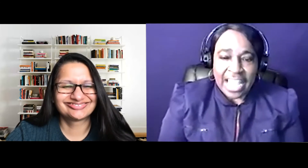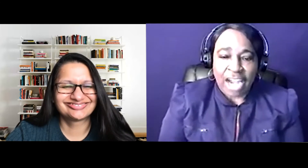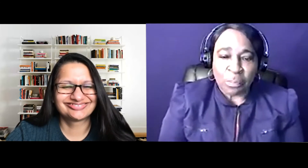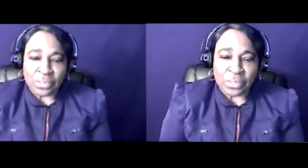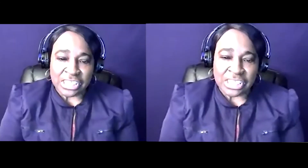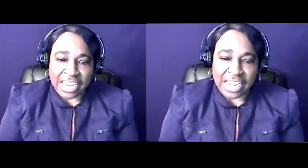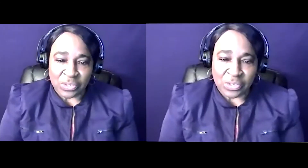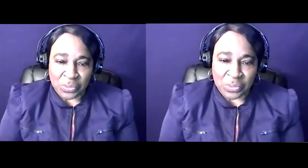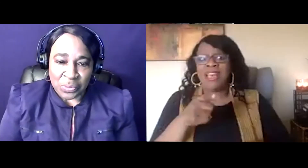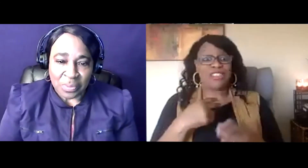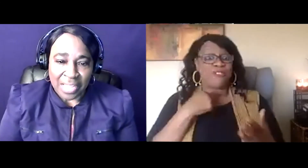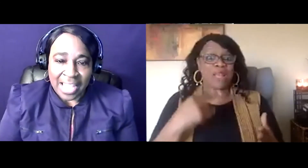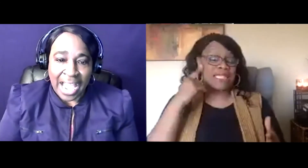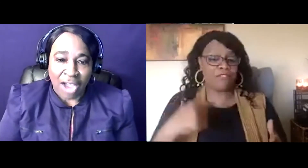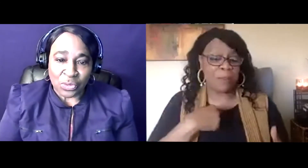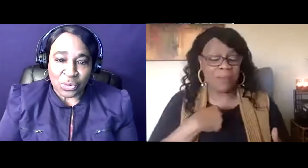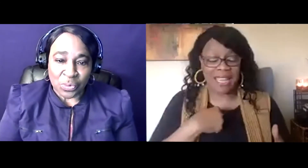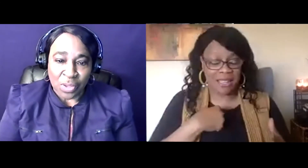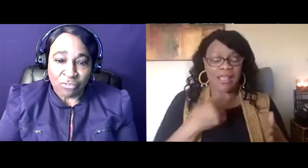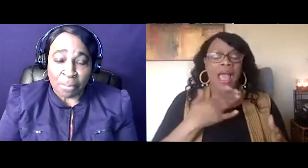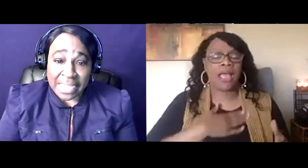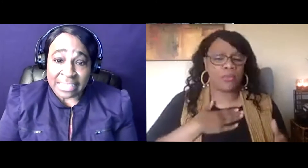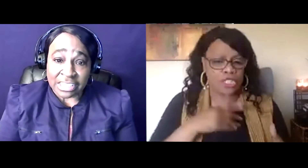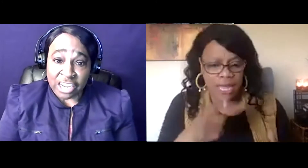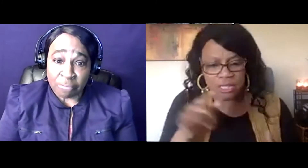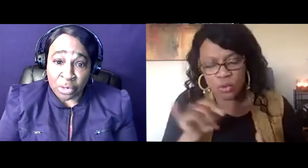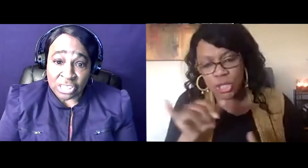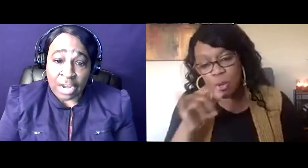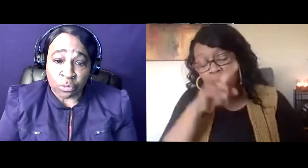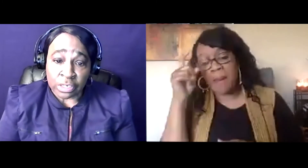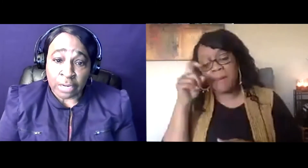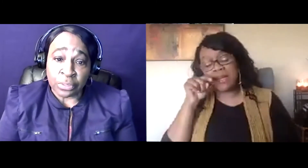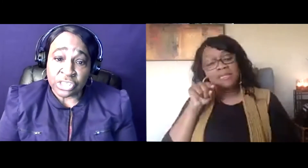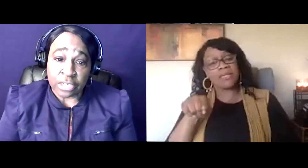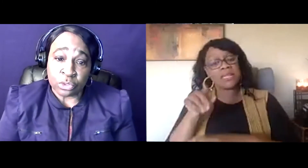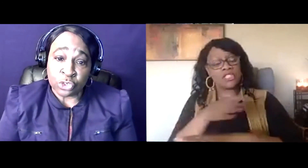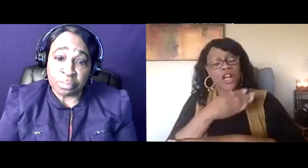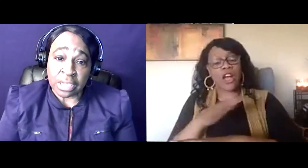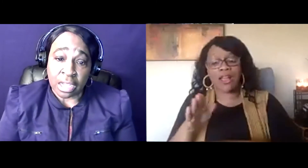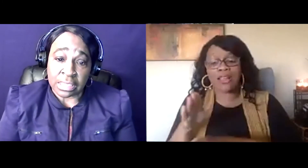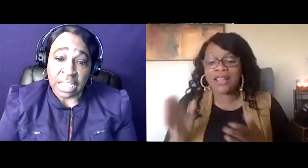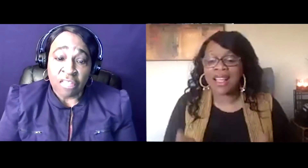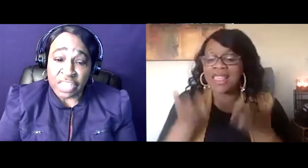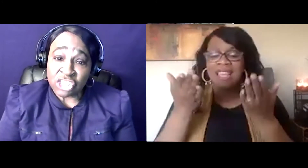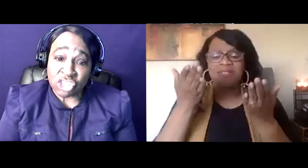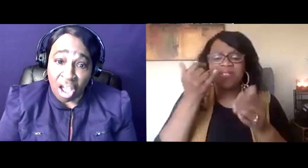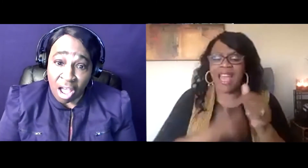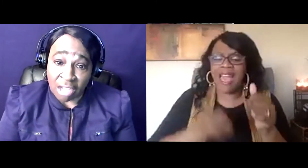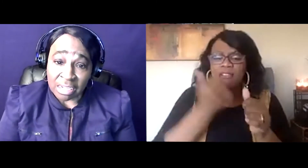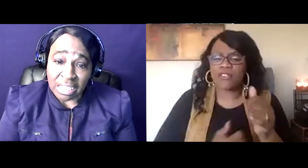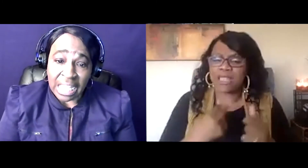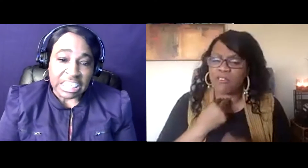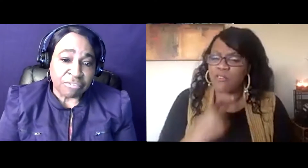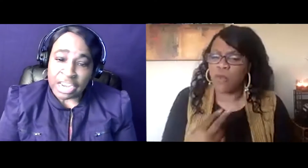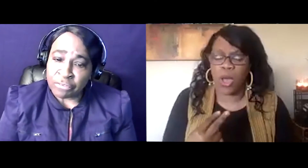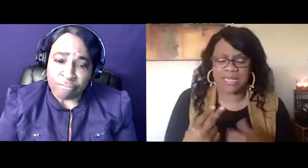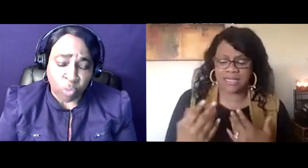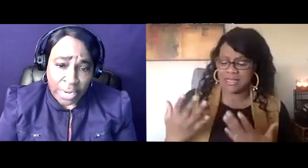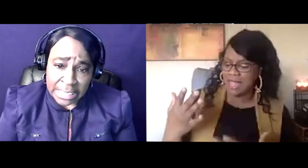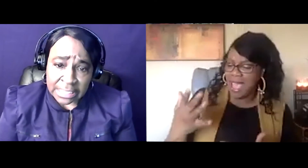Crystal Kelley Schwartz (interpreted by Barbara Williams-Finley): I appreciate you, how you, for me as a Deaf person, I really appreciate, you, too, because this song, "Lift Every Voice